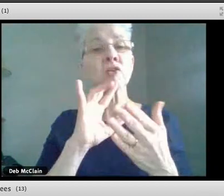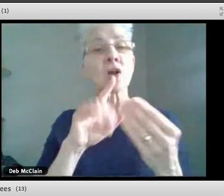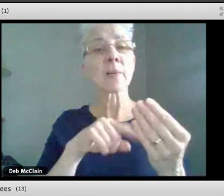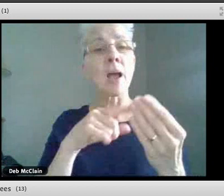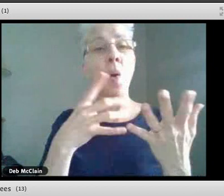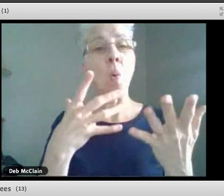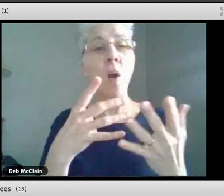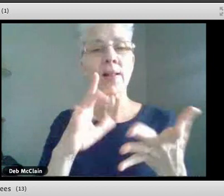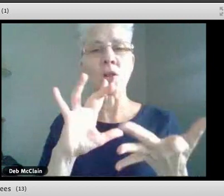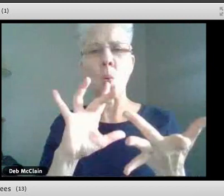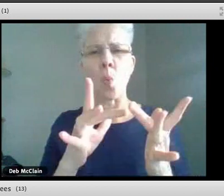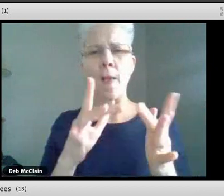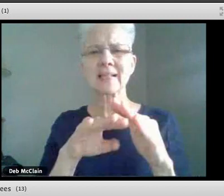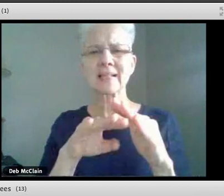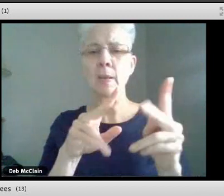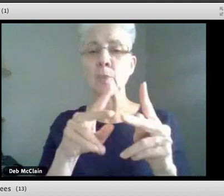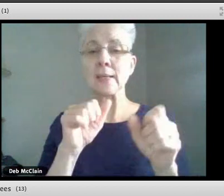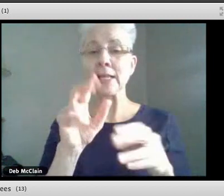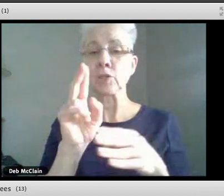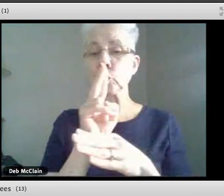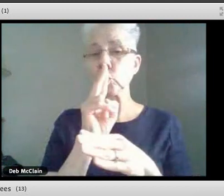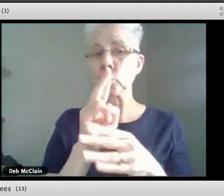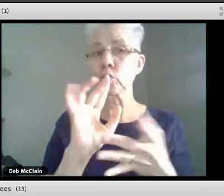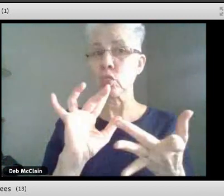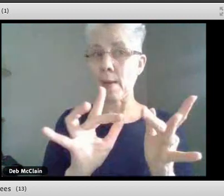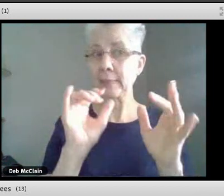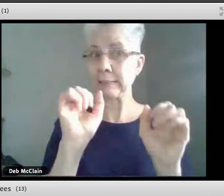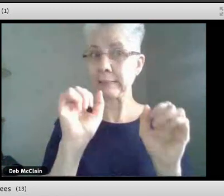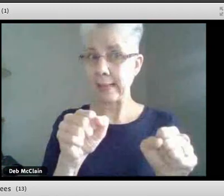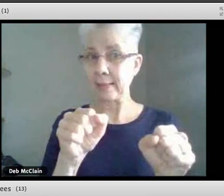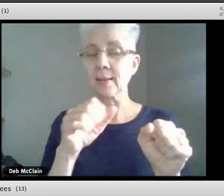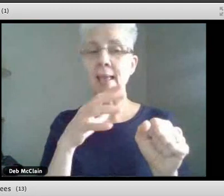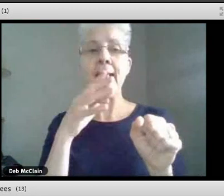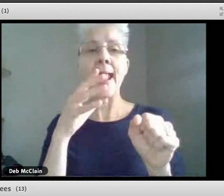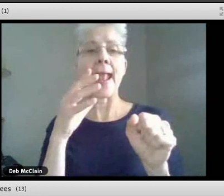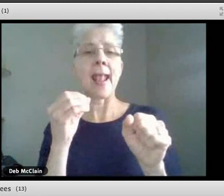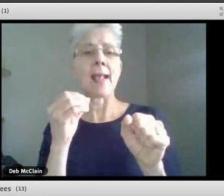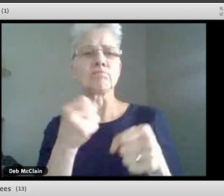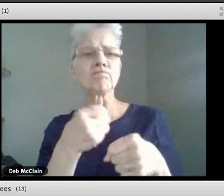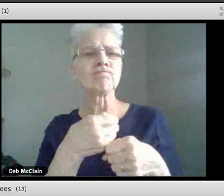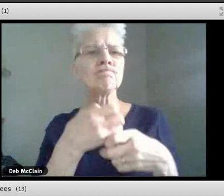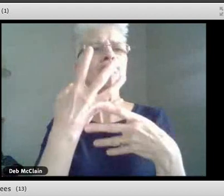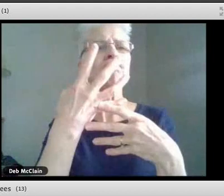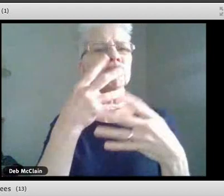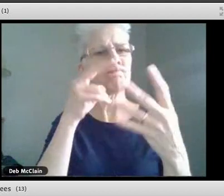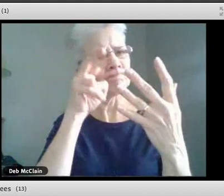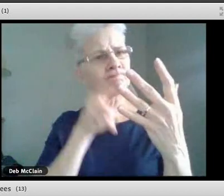it means people can use the web, and it means that all people